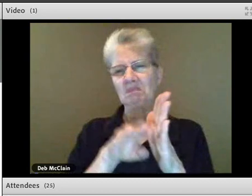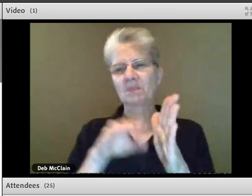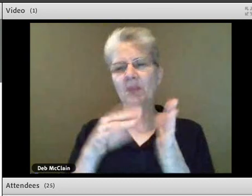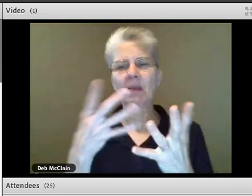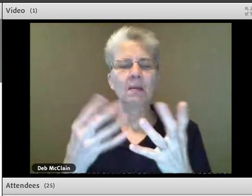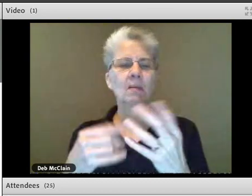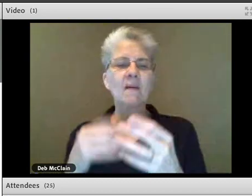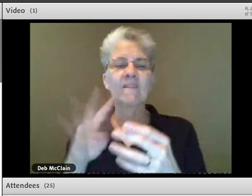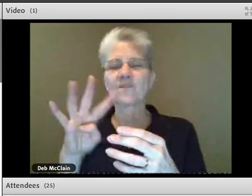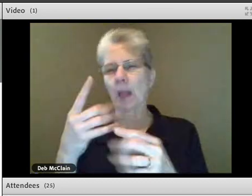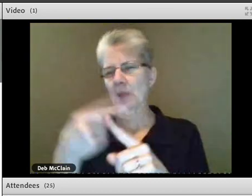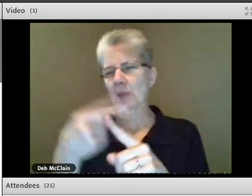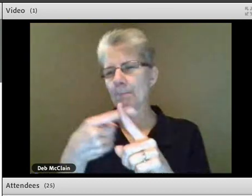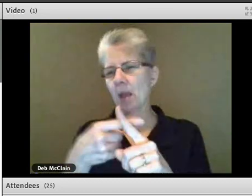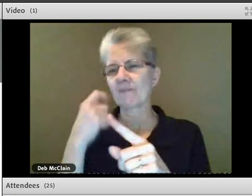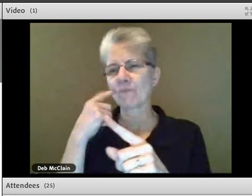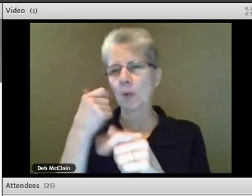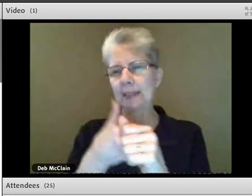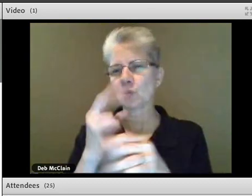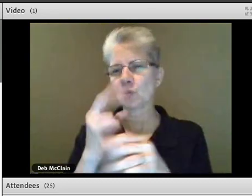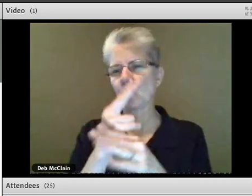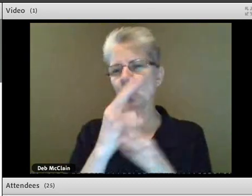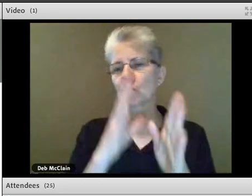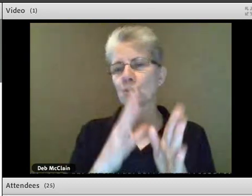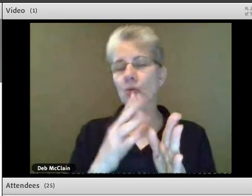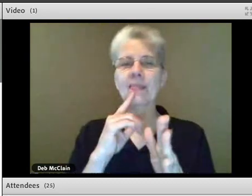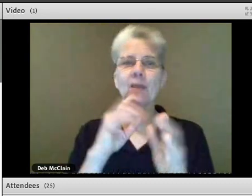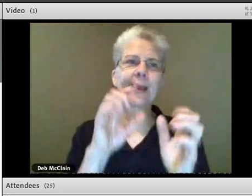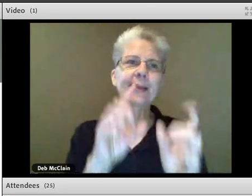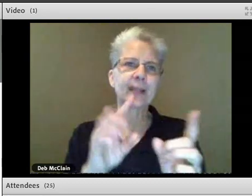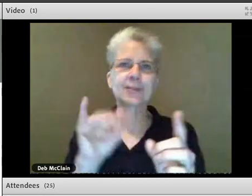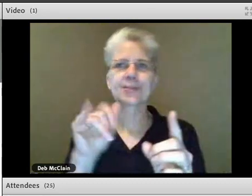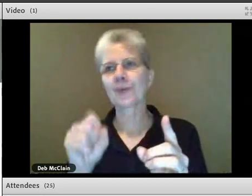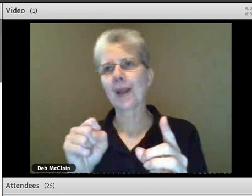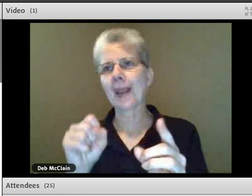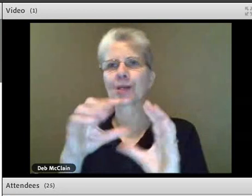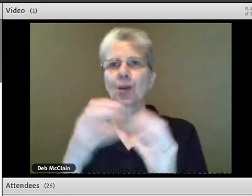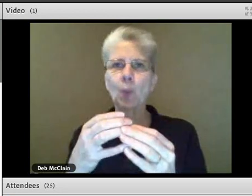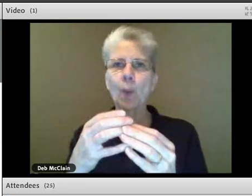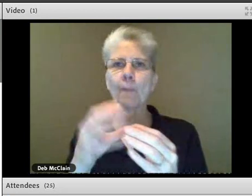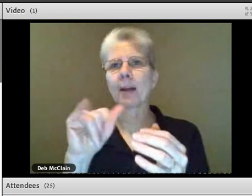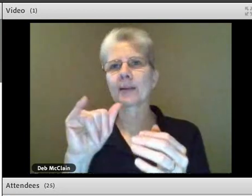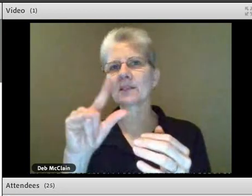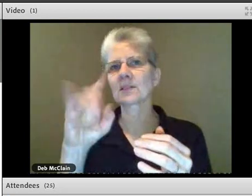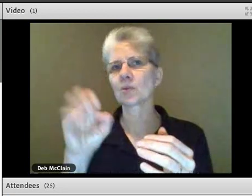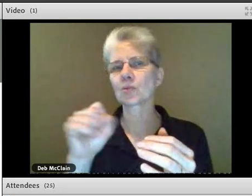It's $4 a month per user, and they'll do education rates and group-bundled rates, so you'll just have to reach out